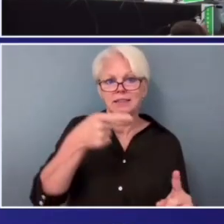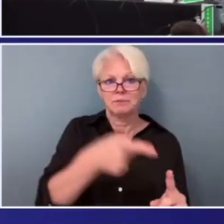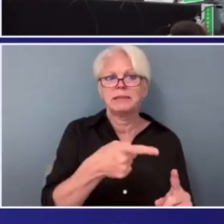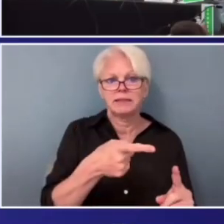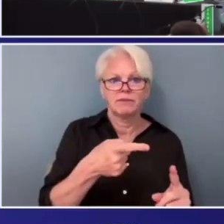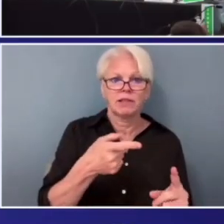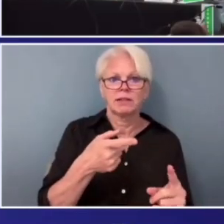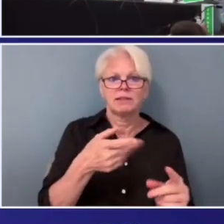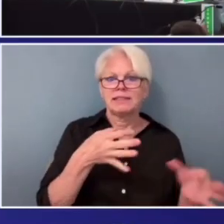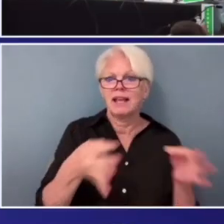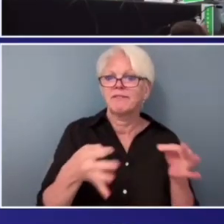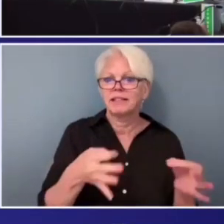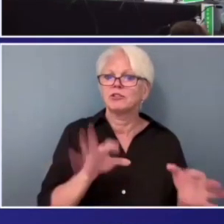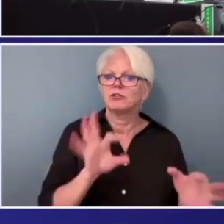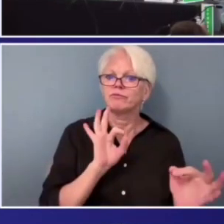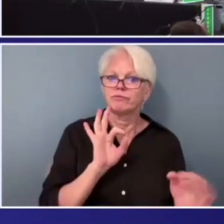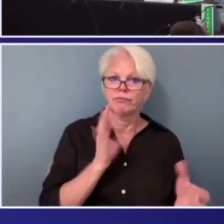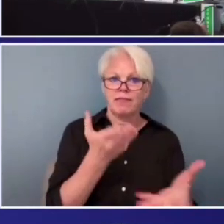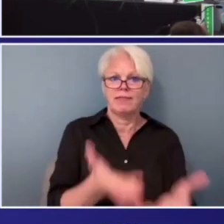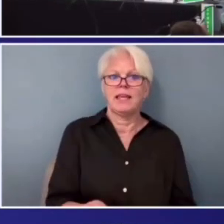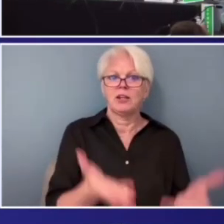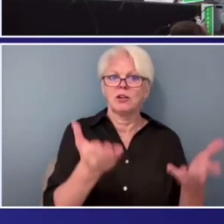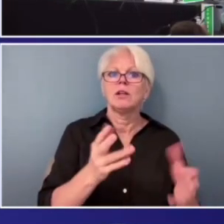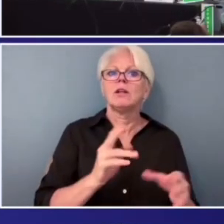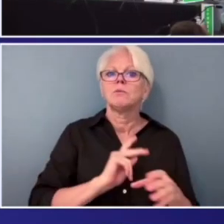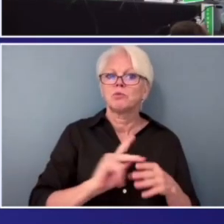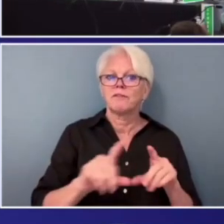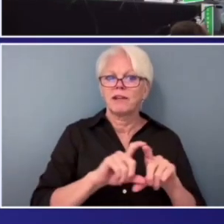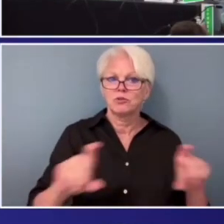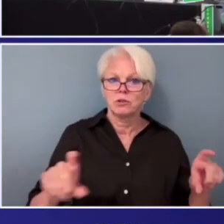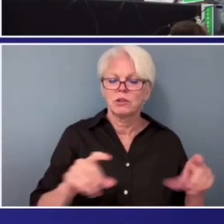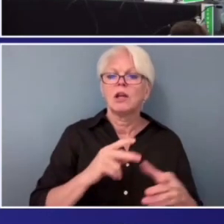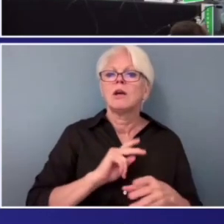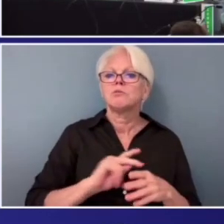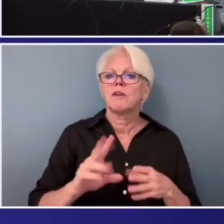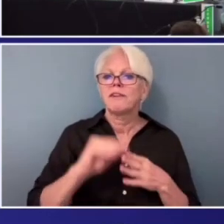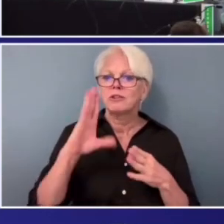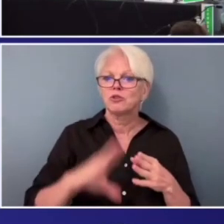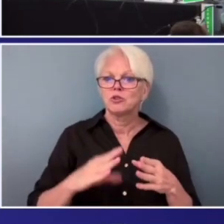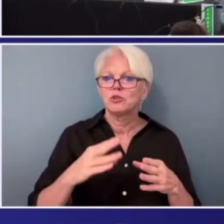definition right here, the professional degree, professional student definition as finalized for the